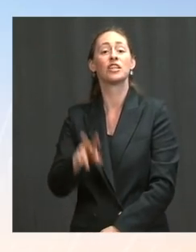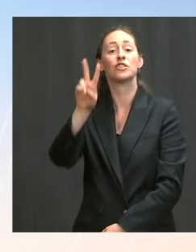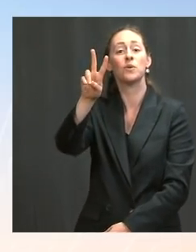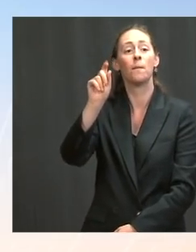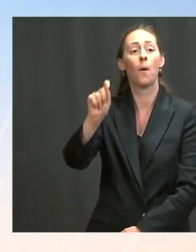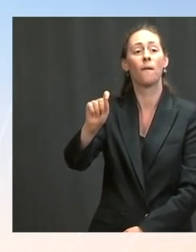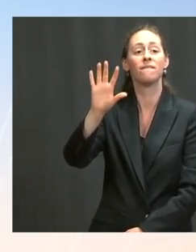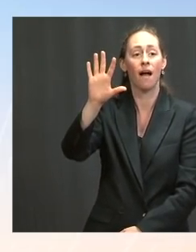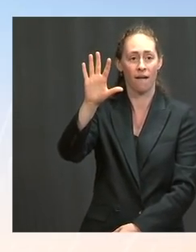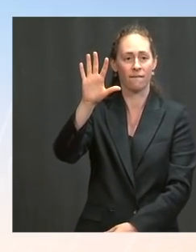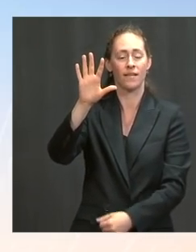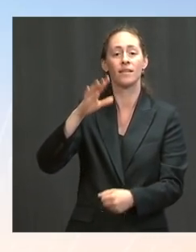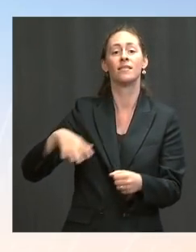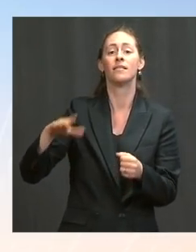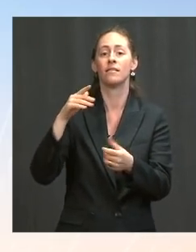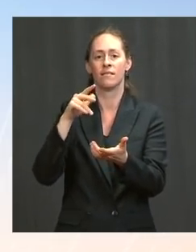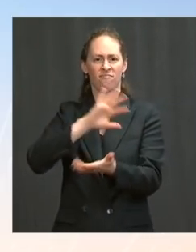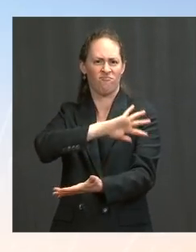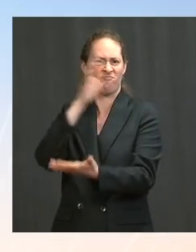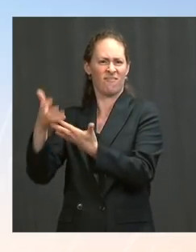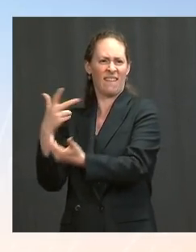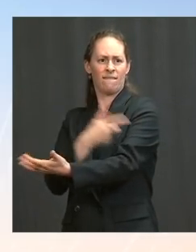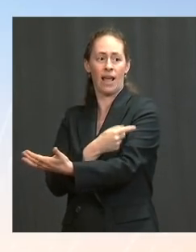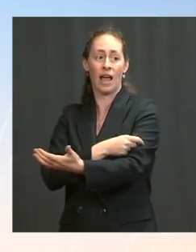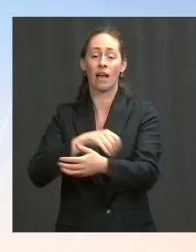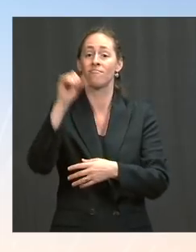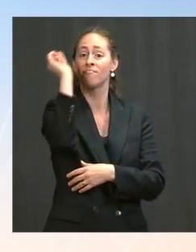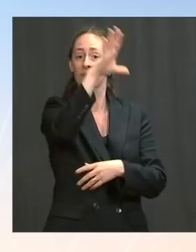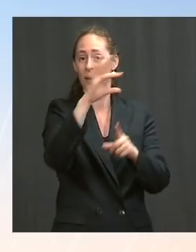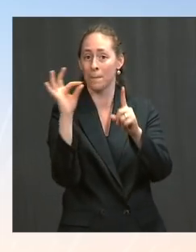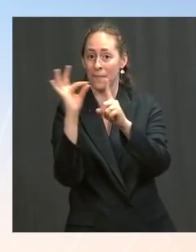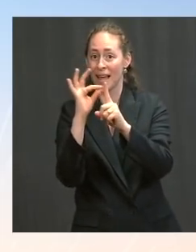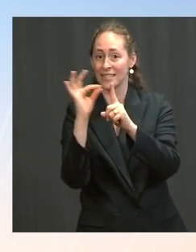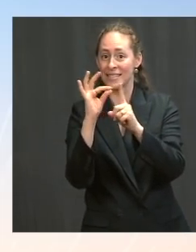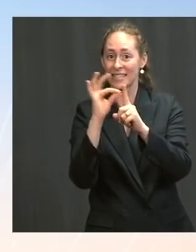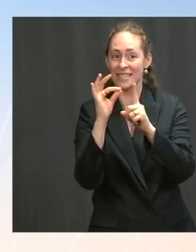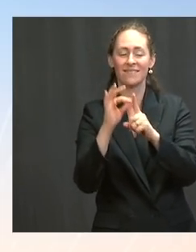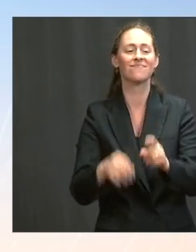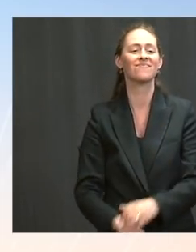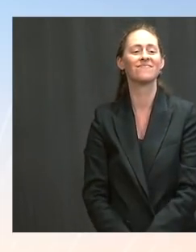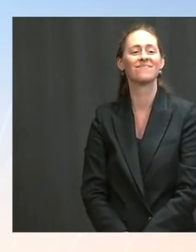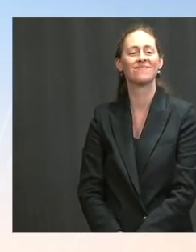Over the weekend, we announced we are sending 1.5 million doses of Moderna to Honduras.